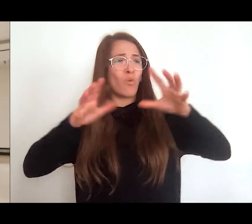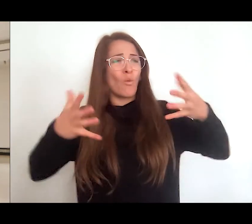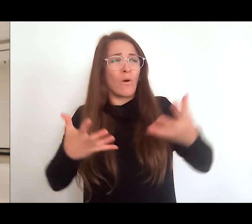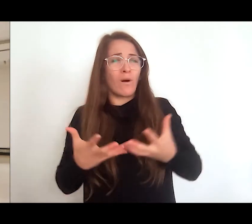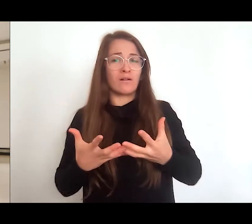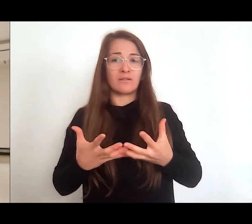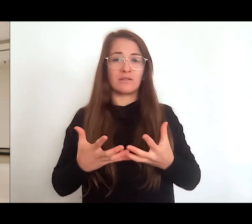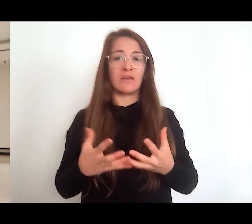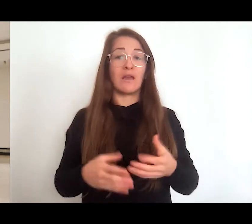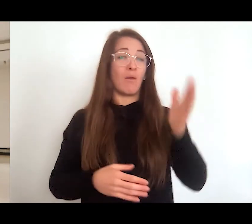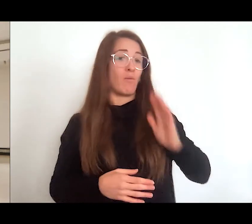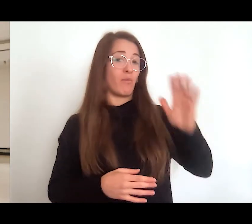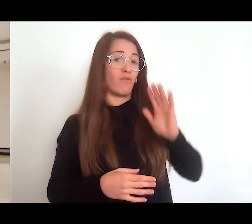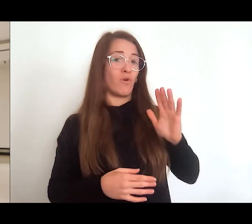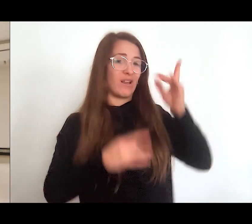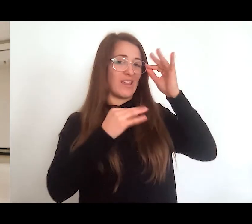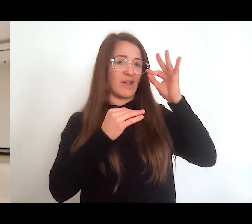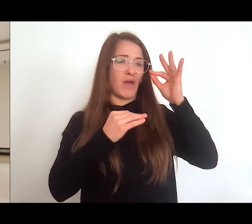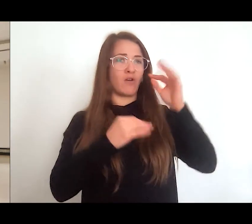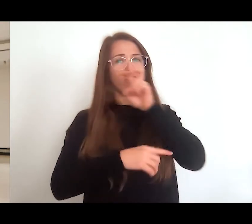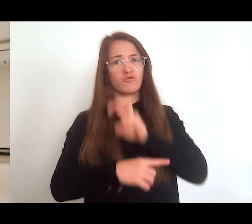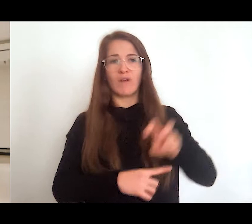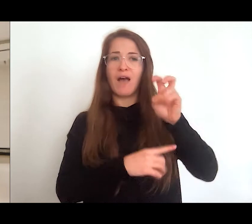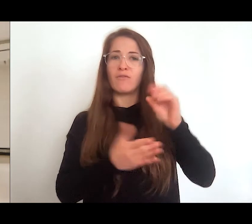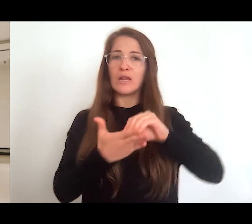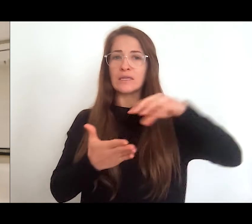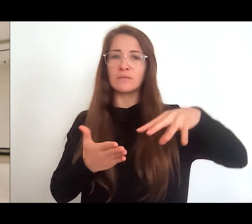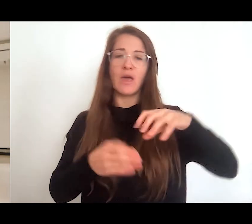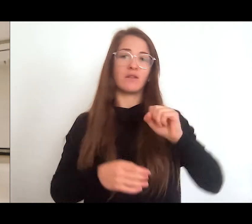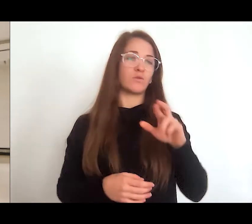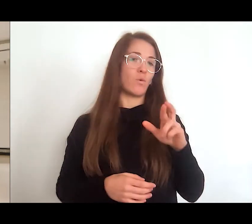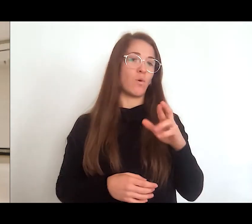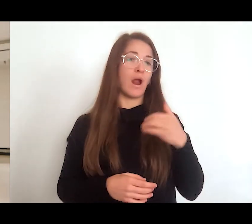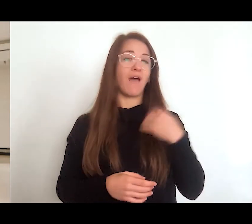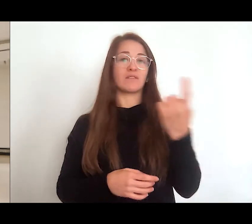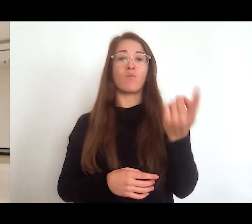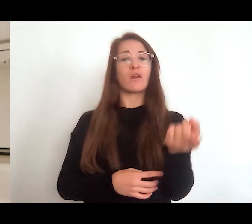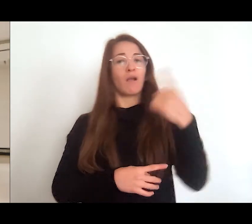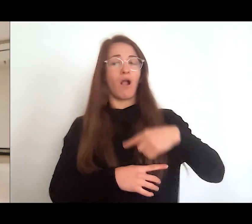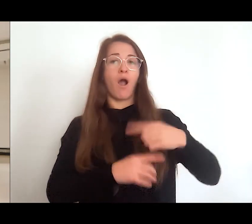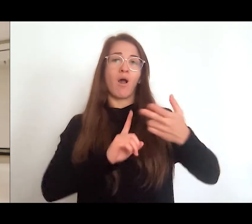EXPERTS FROM ANY WHERE IN THE WORLD WHERE BEFORE WE HAD TO THINK ABOUT THE TRAVEL EXPENSES